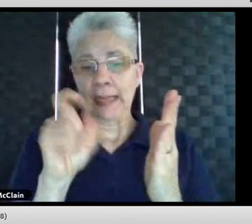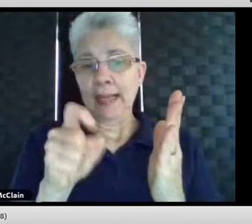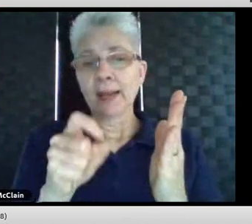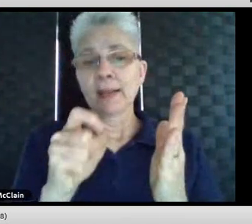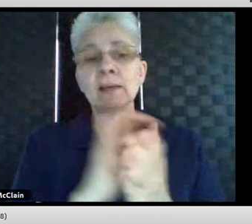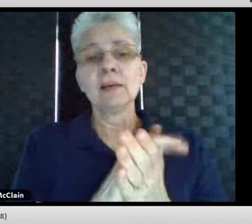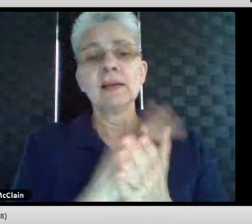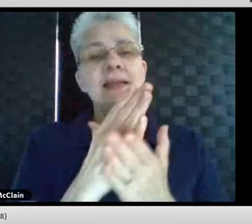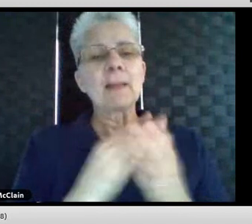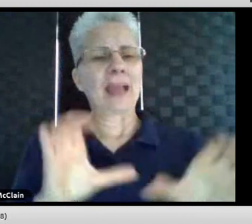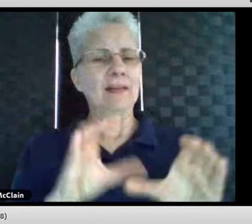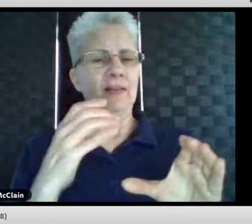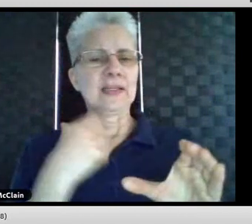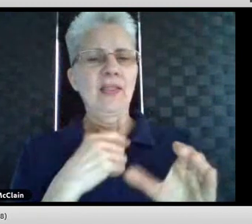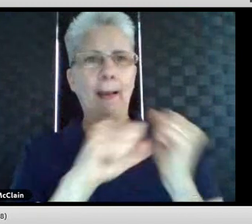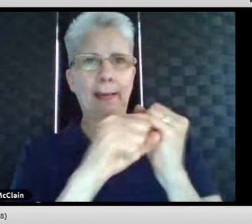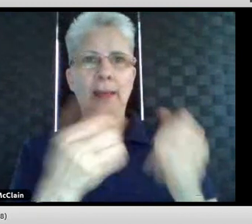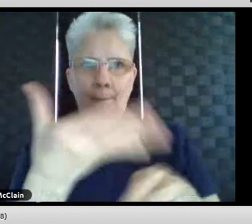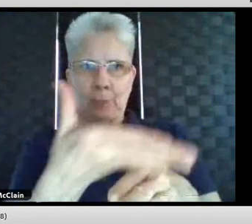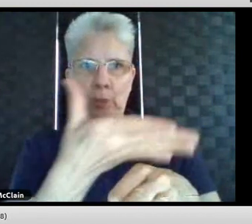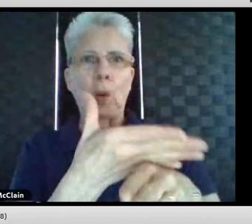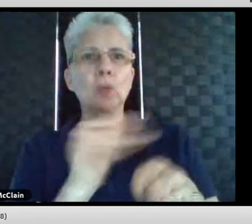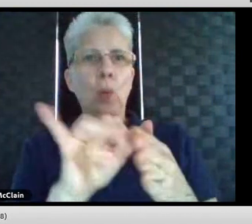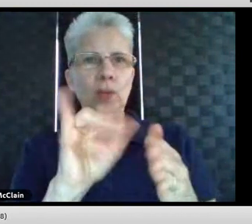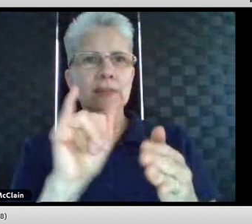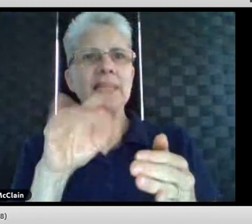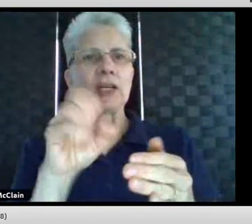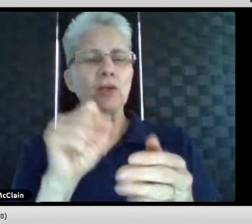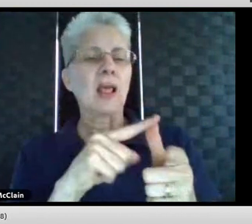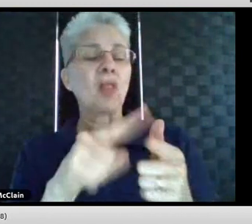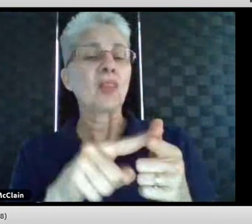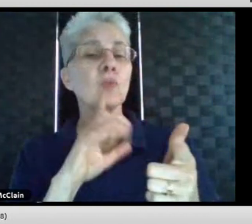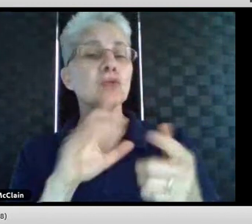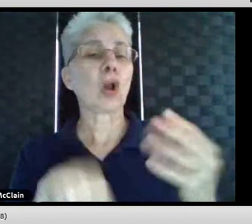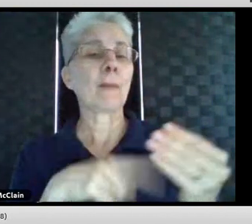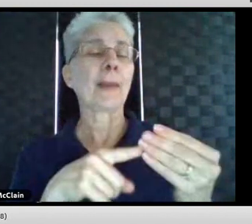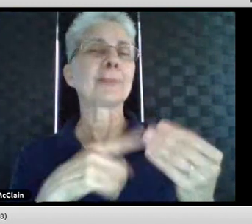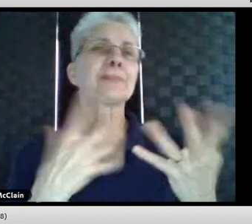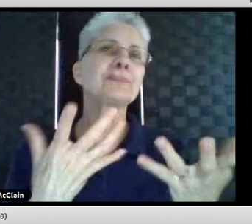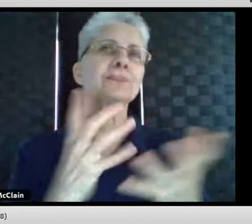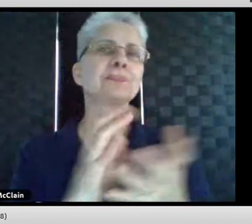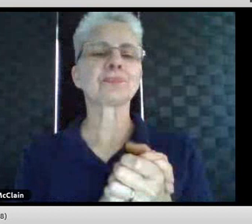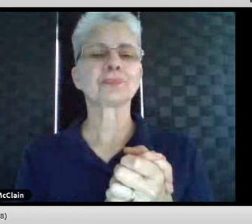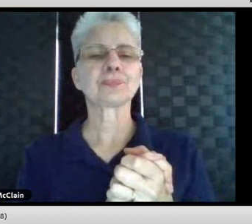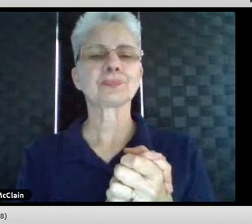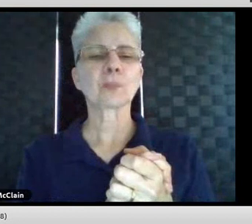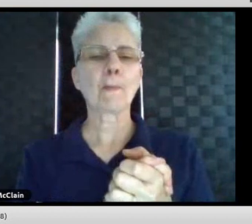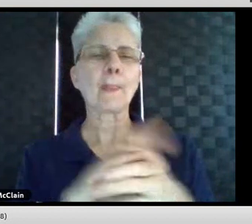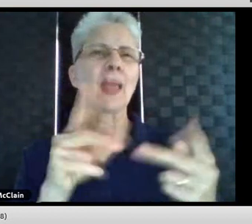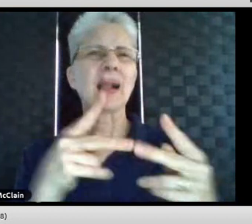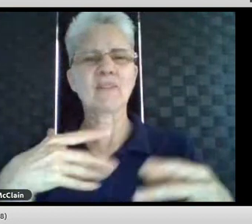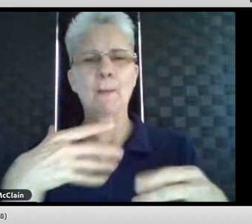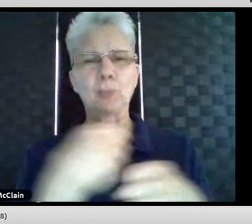some activities that promote the skills, and then we'll talk about kind of a brief example.